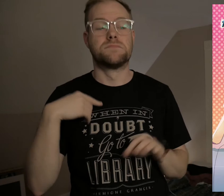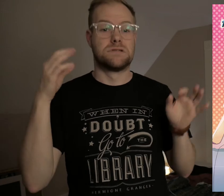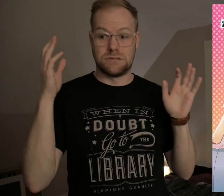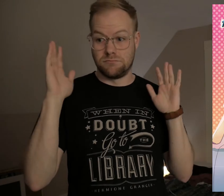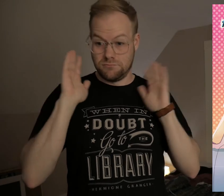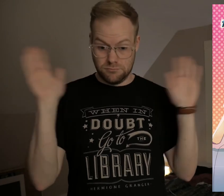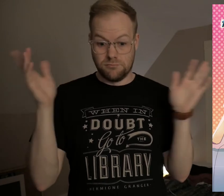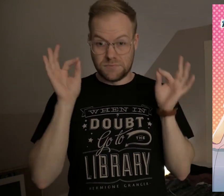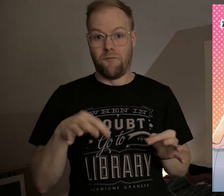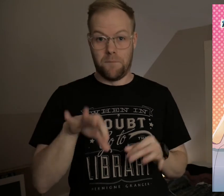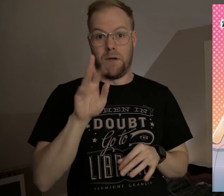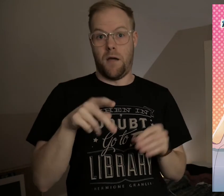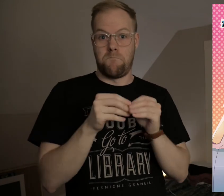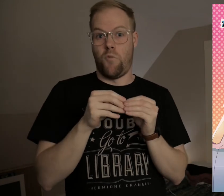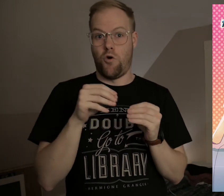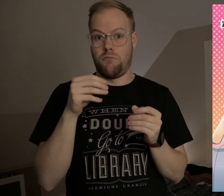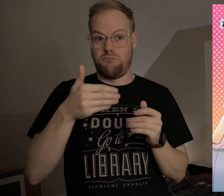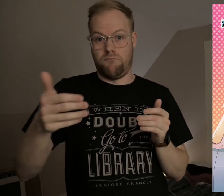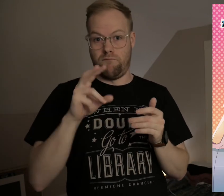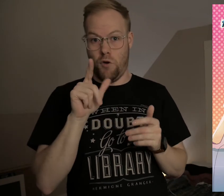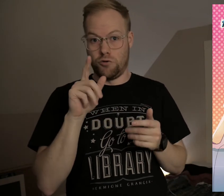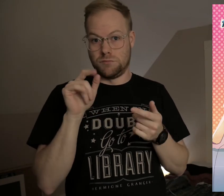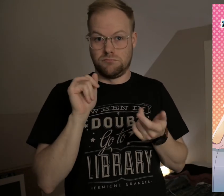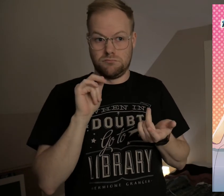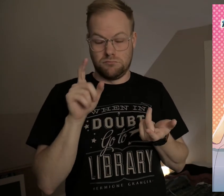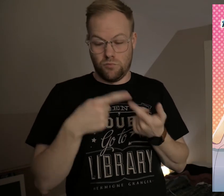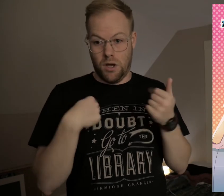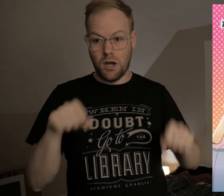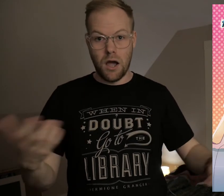I’m definitely picking up the further volumes when I can!